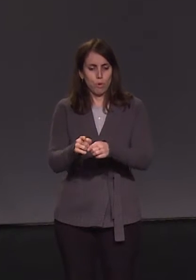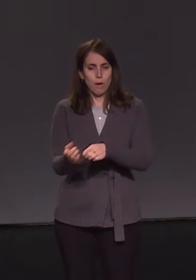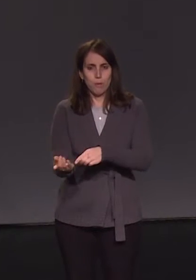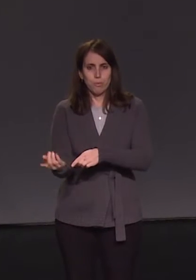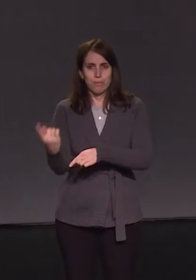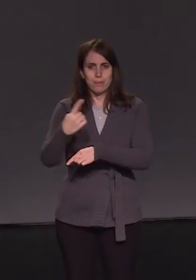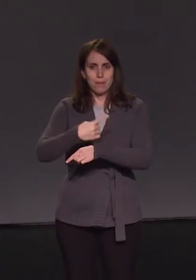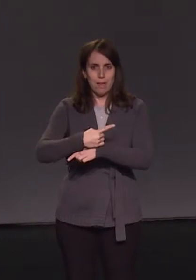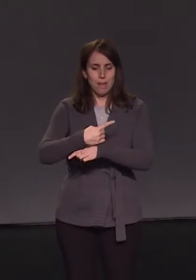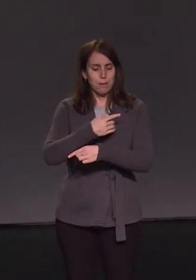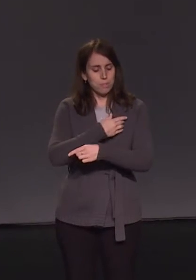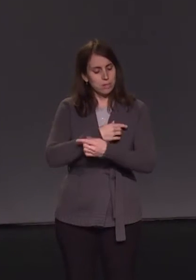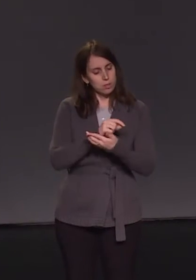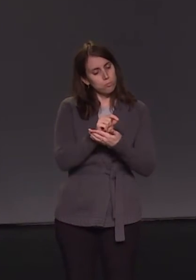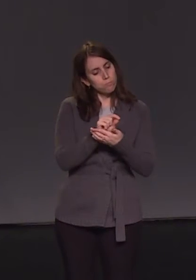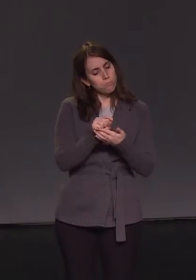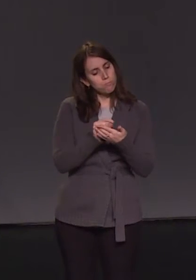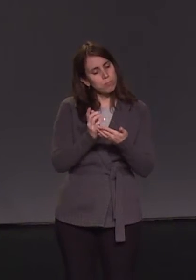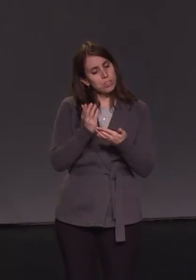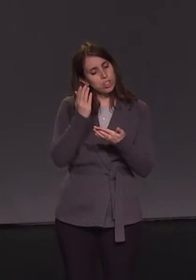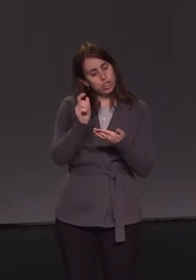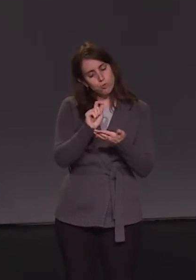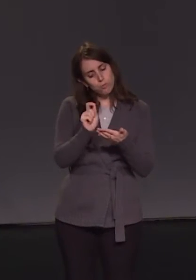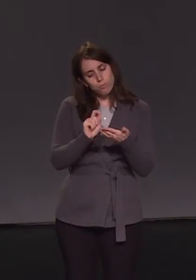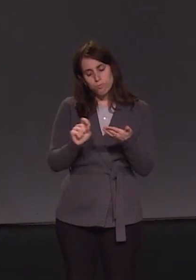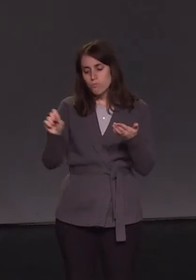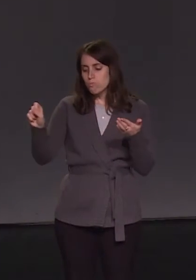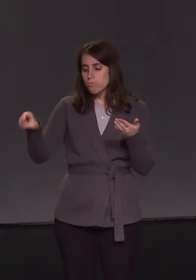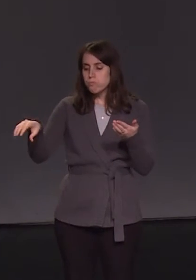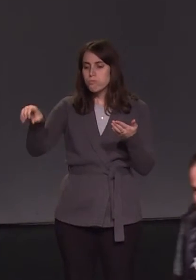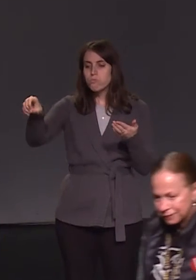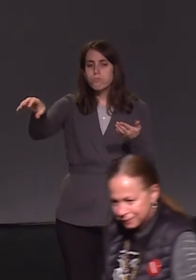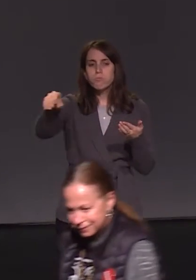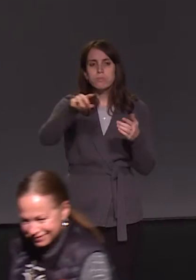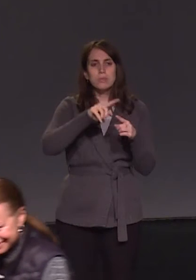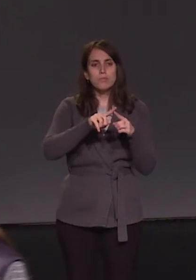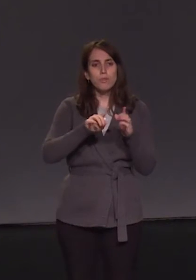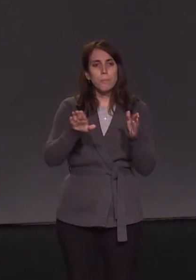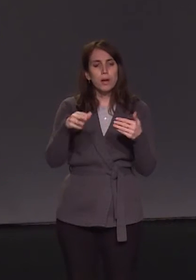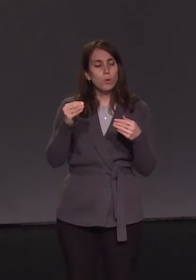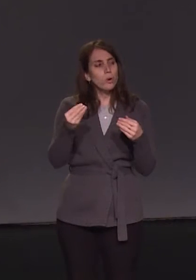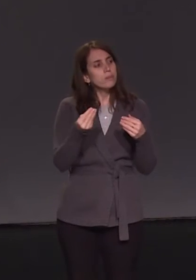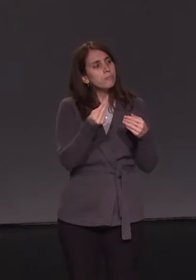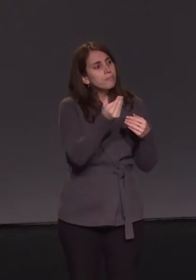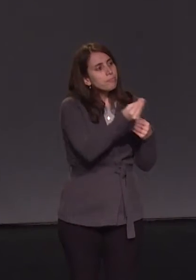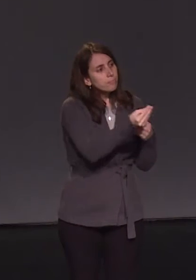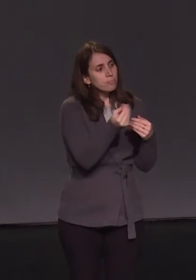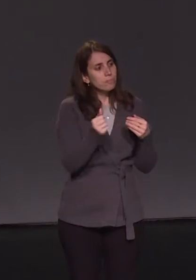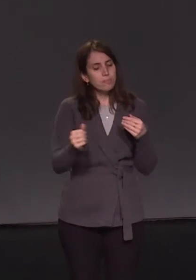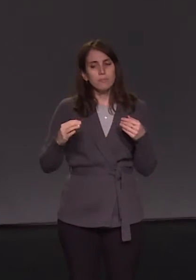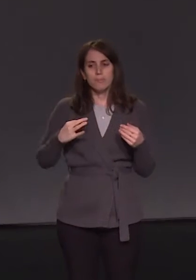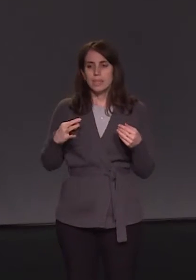card and deposit them in any of the boxes in the venue, or give them to any of the volunteers in the black T-shirts.